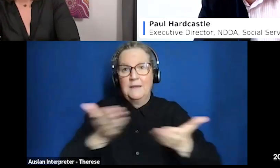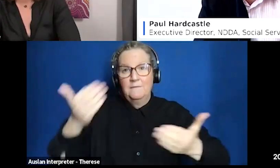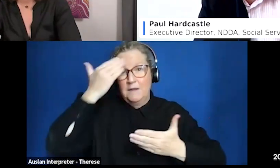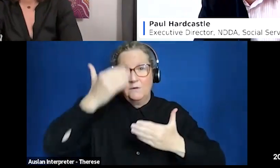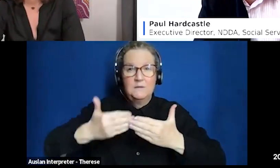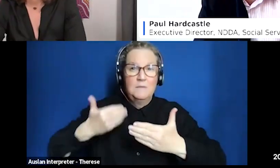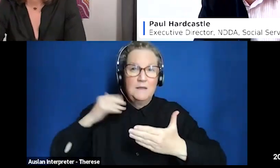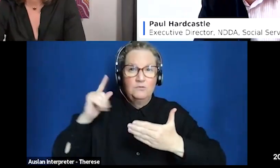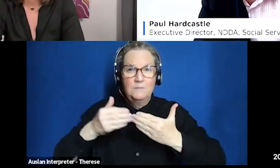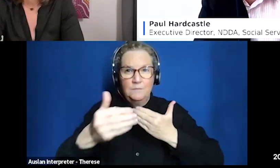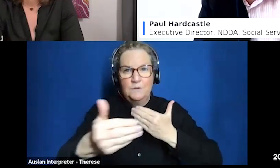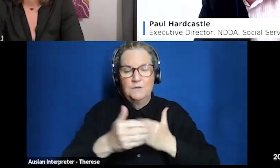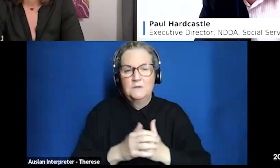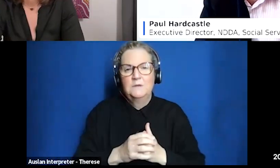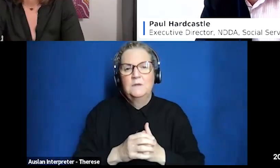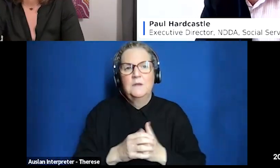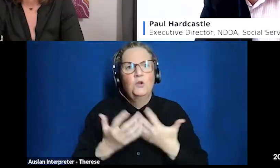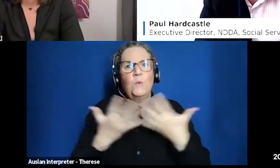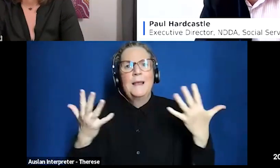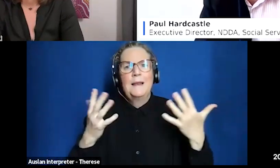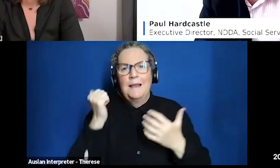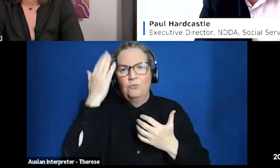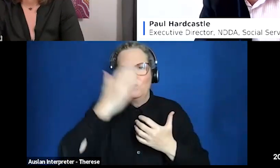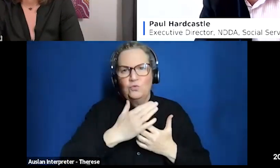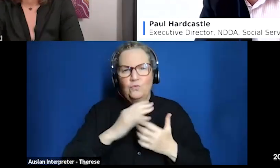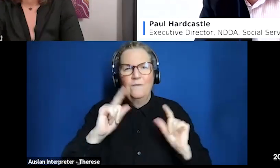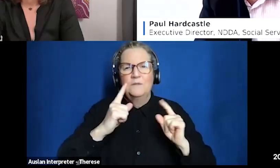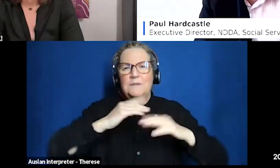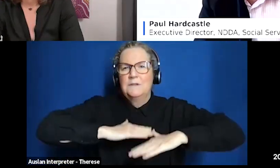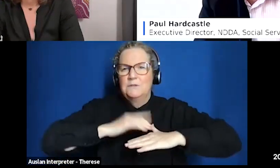present and emerging and any First Nations people here today.